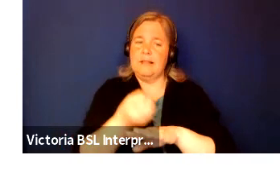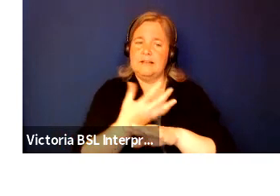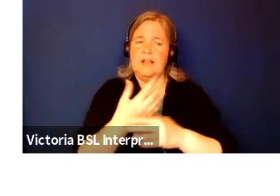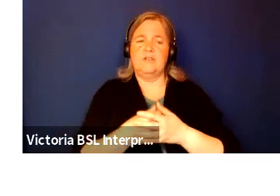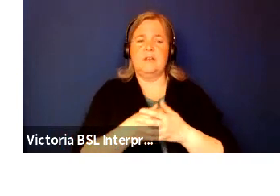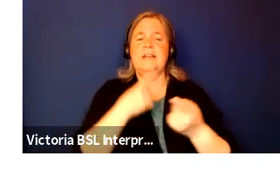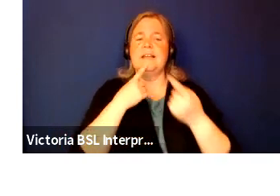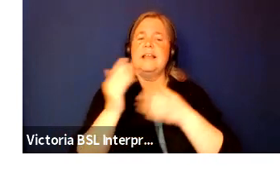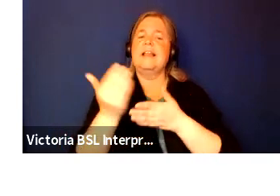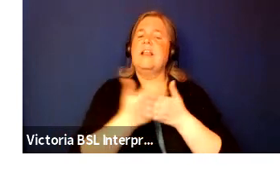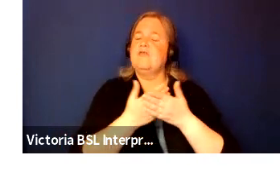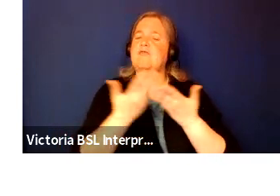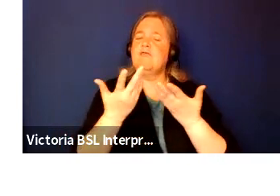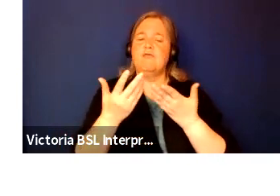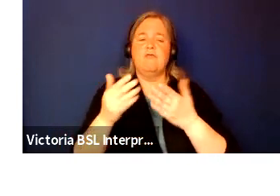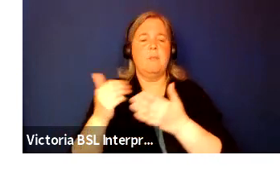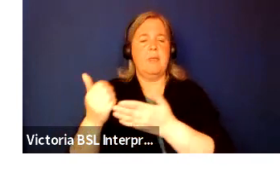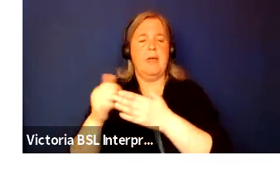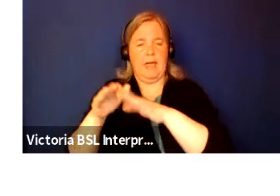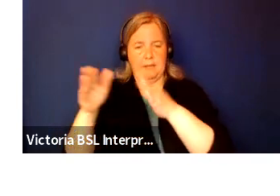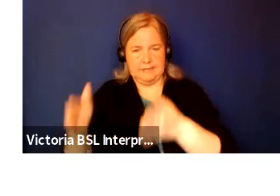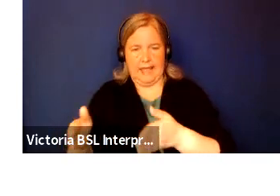collection from the help desk run by Access Bangladesh.